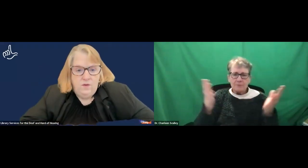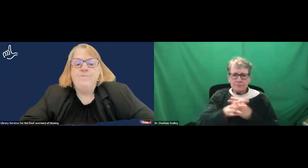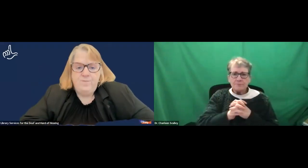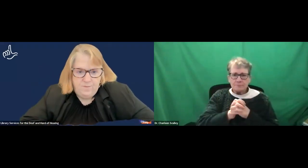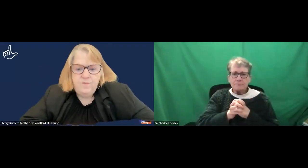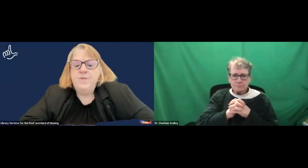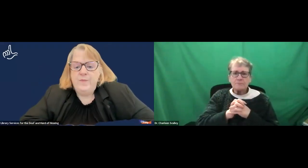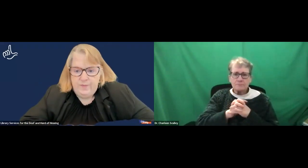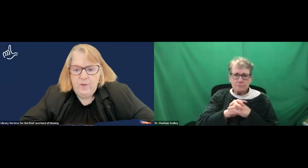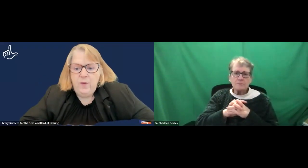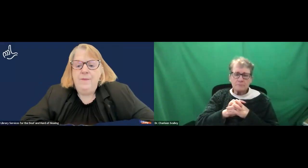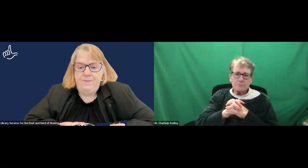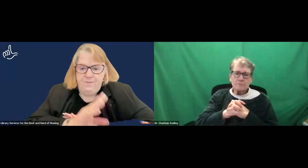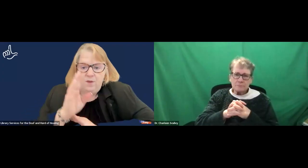[Interpreter for Dr. Charleen] I'm open to anywhere, honestly.